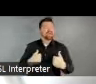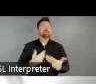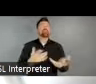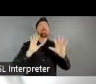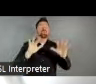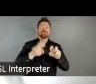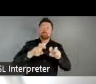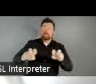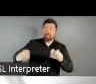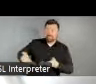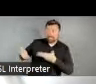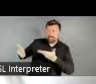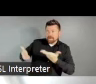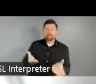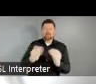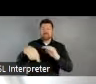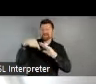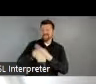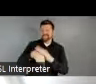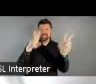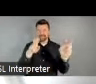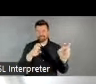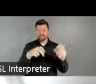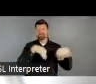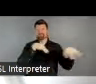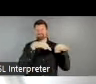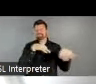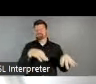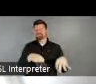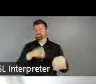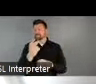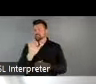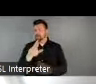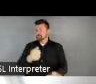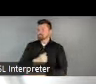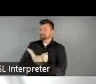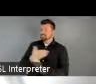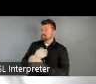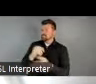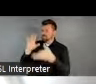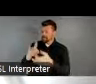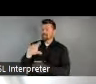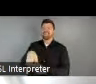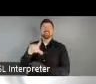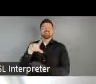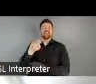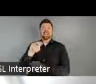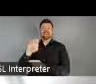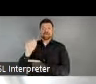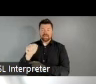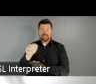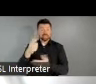deeper on this topic. As our Chair referenced, the NEA has undertaken a major research initiative to